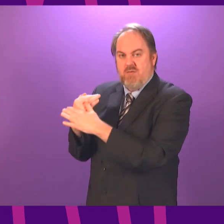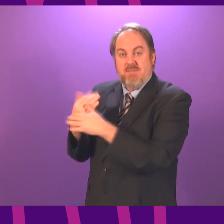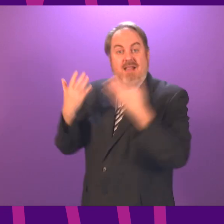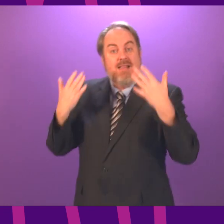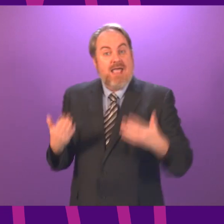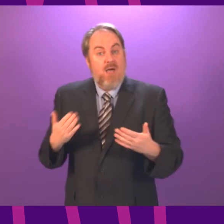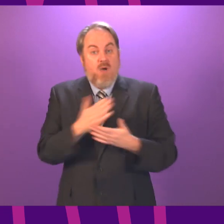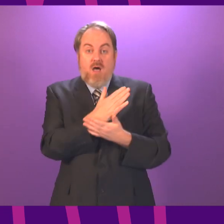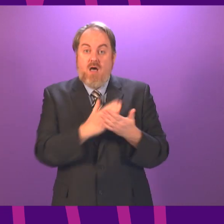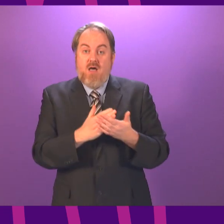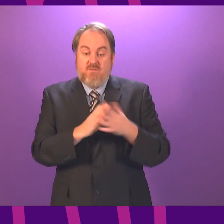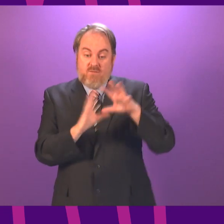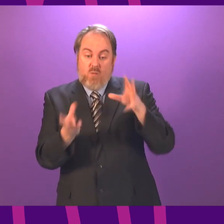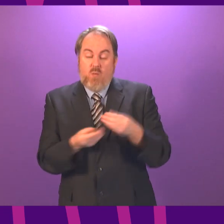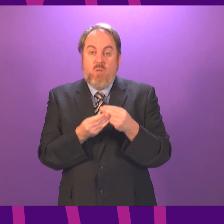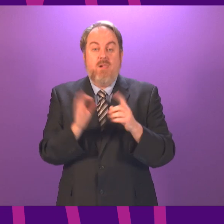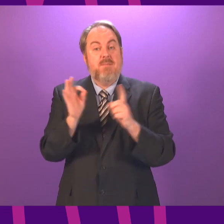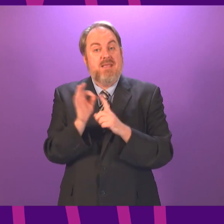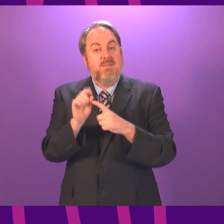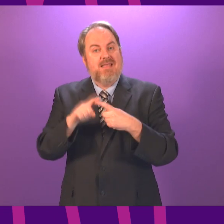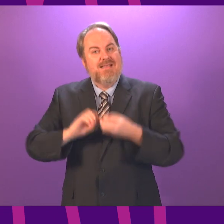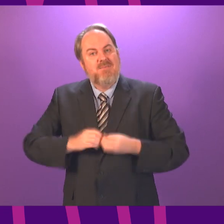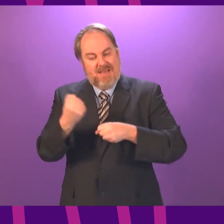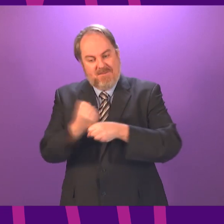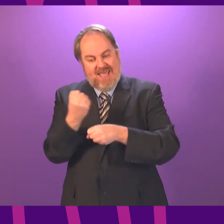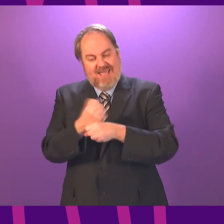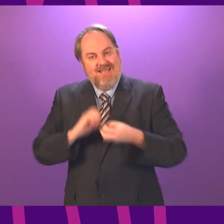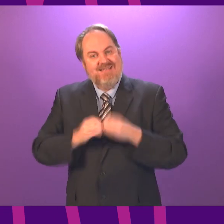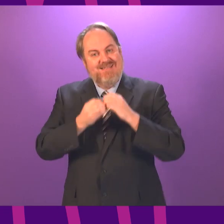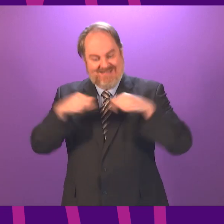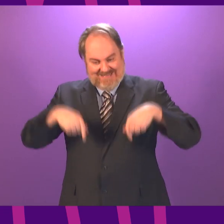has been used in Scotland has been supplied from Scotland.